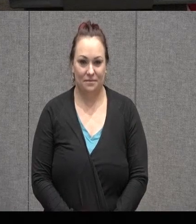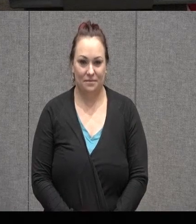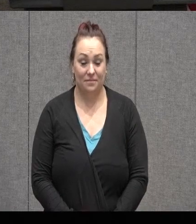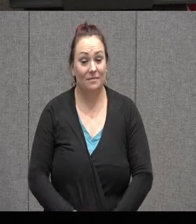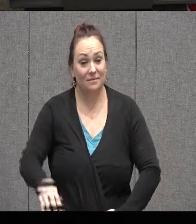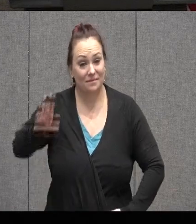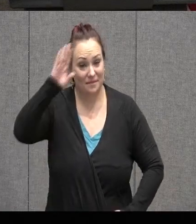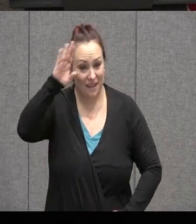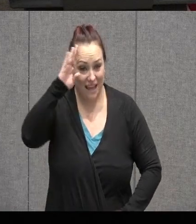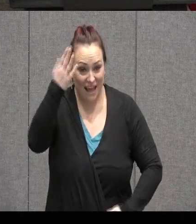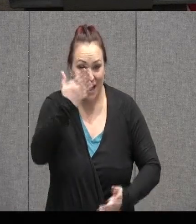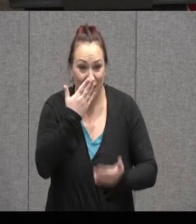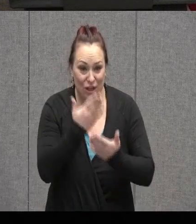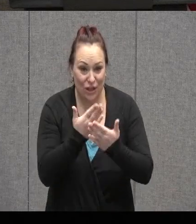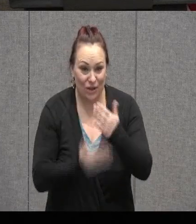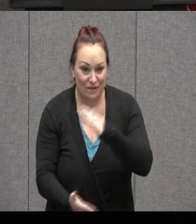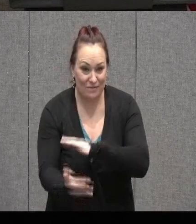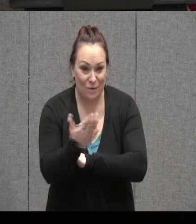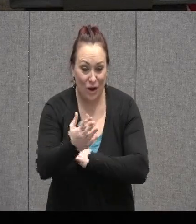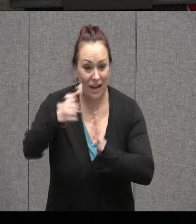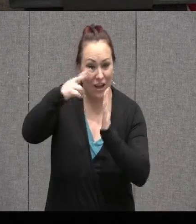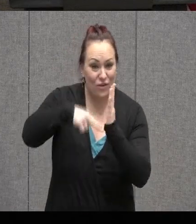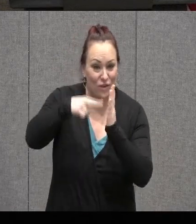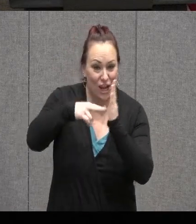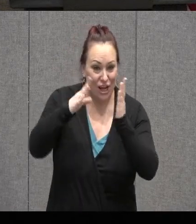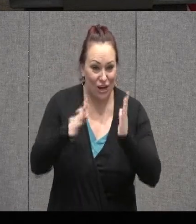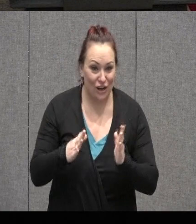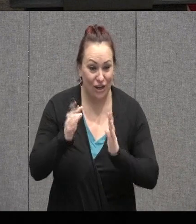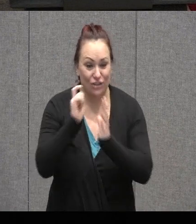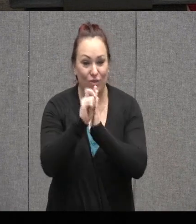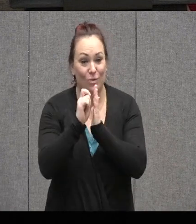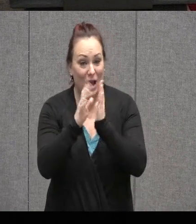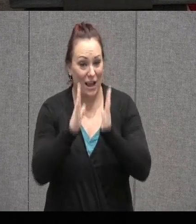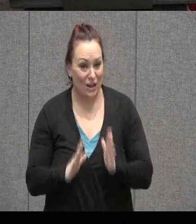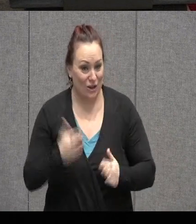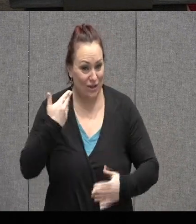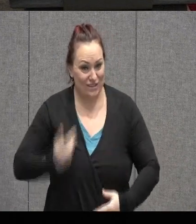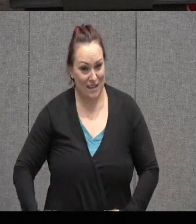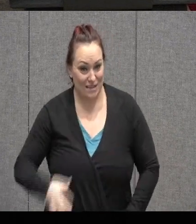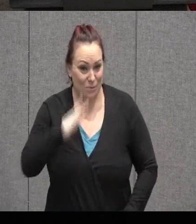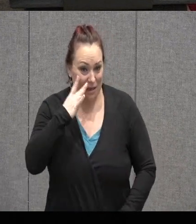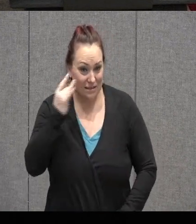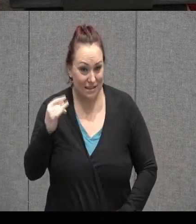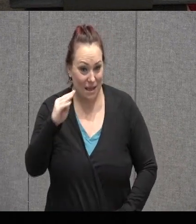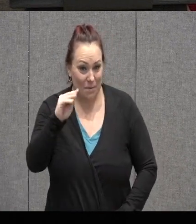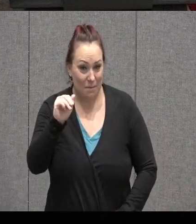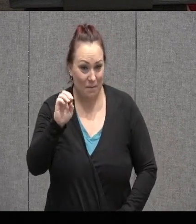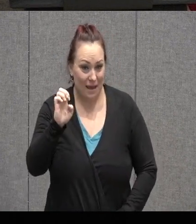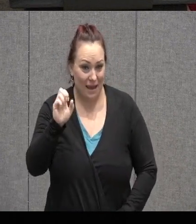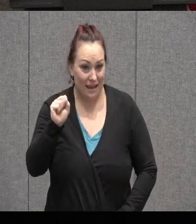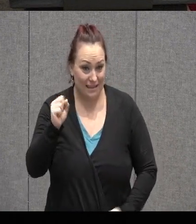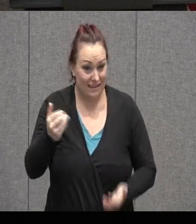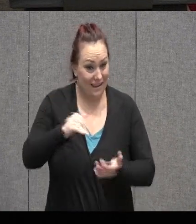Hi, good morning, my readers and writers. It's Ms Mays coming to you again with some word work.